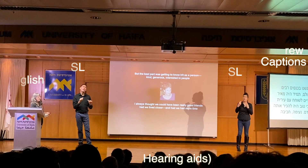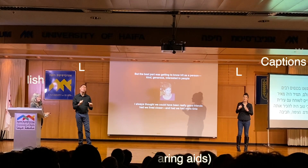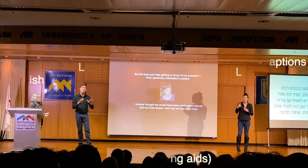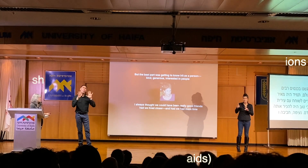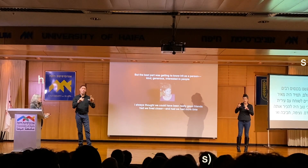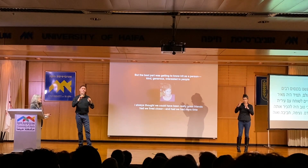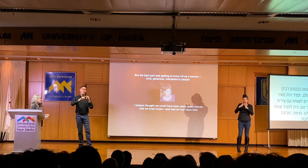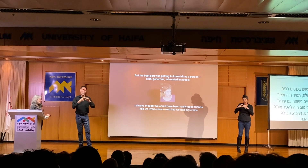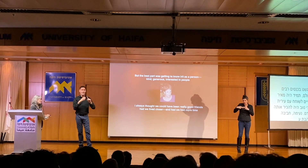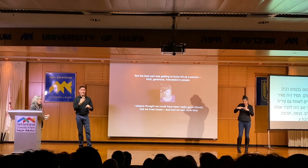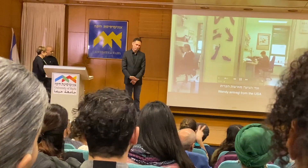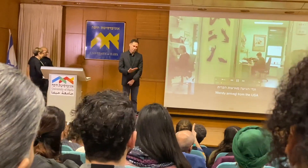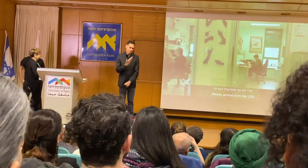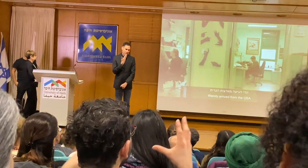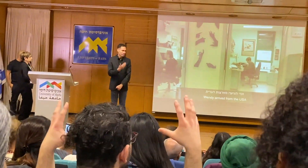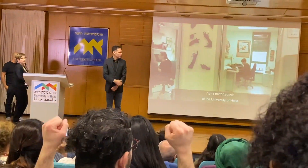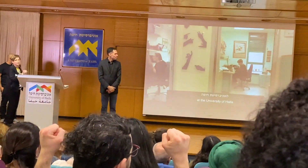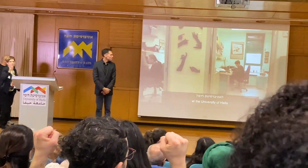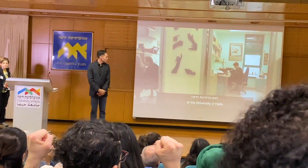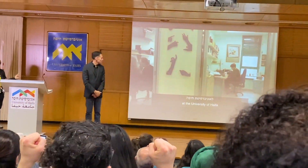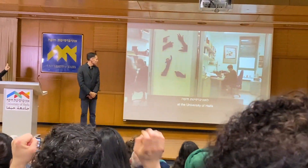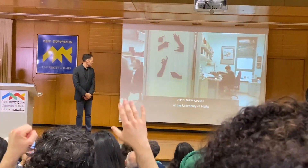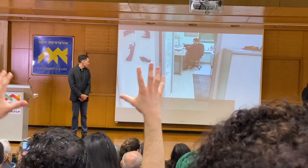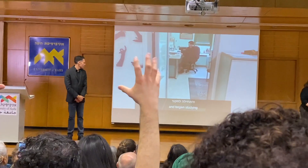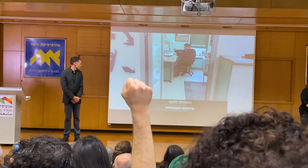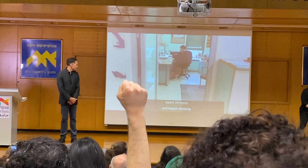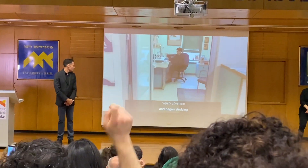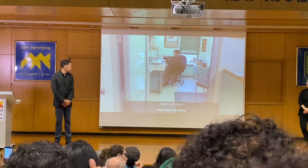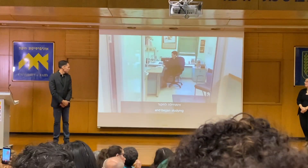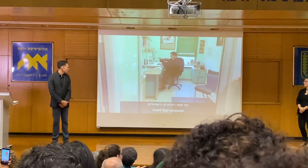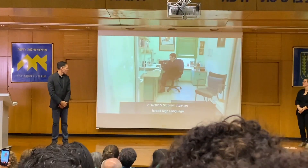and the rest were translated live. Funny enough to me, for a room full of deaf people there sure